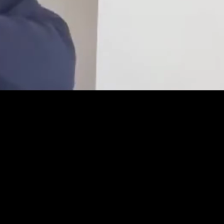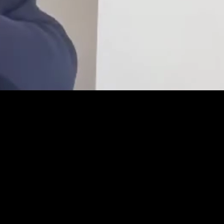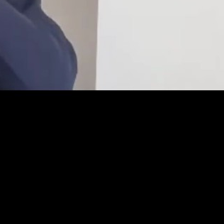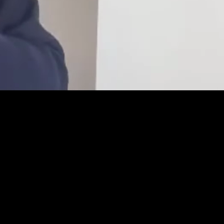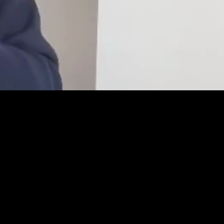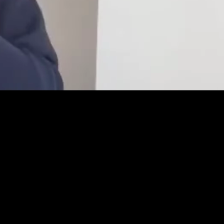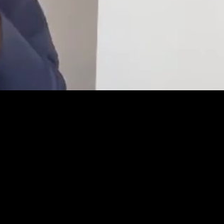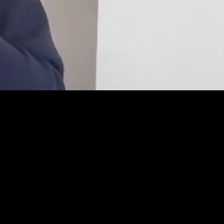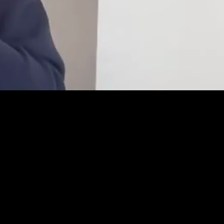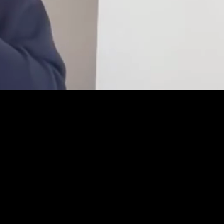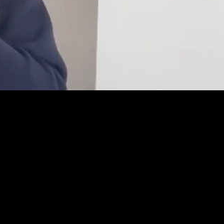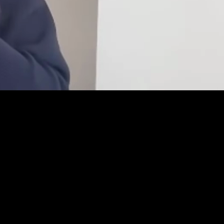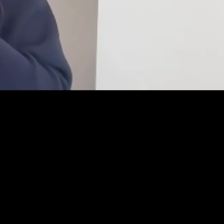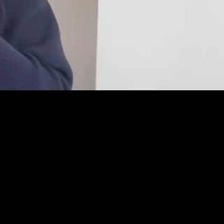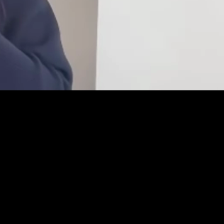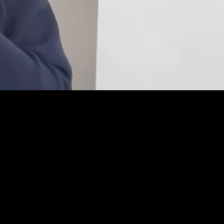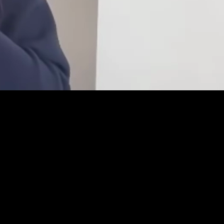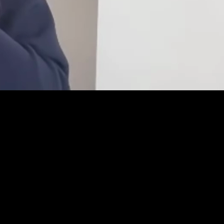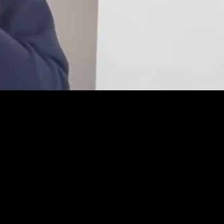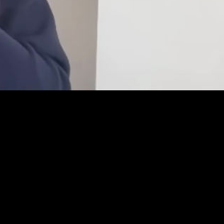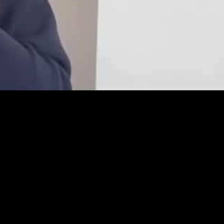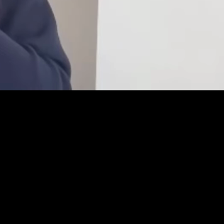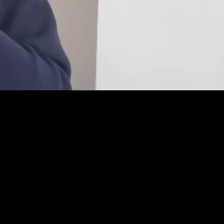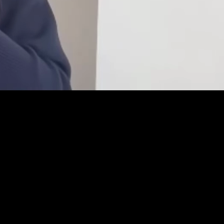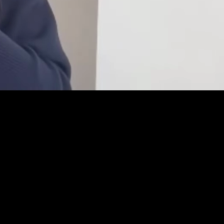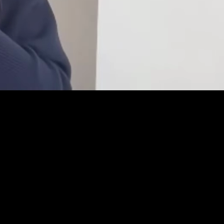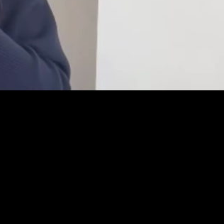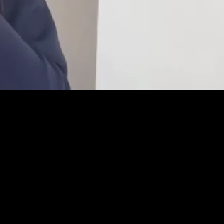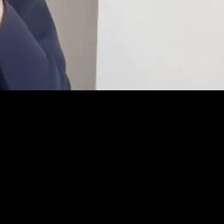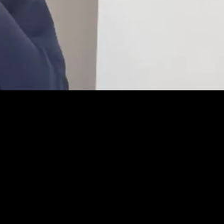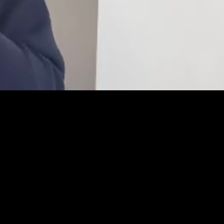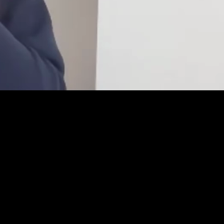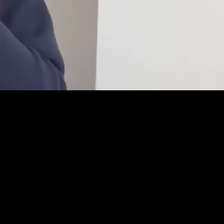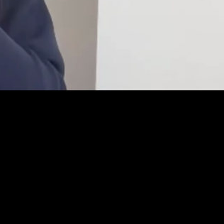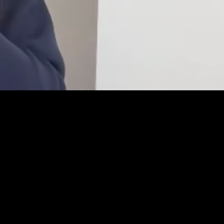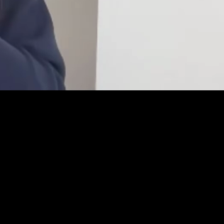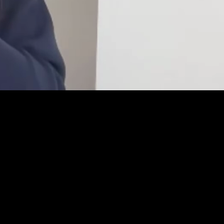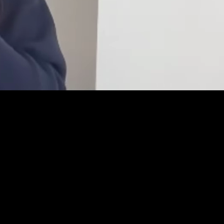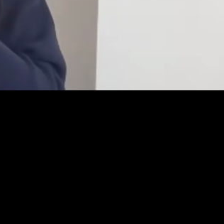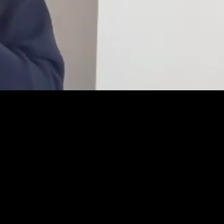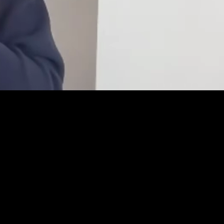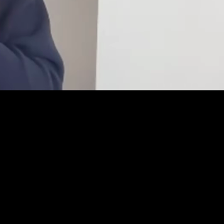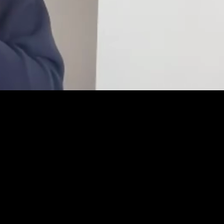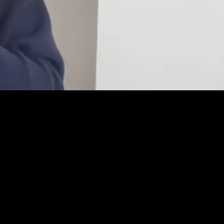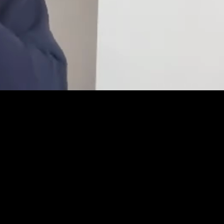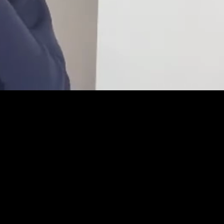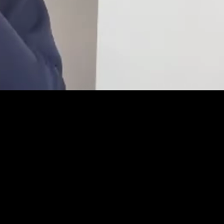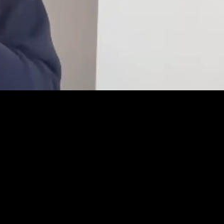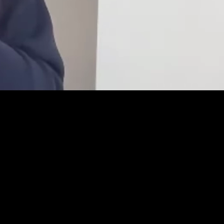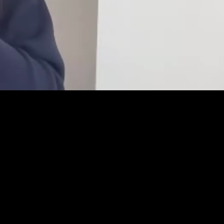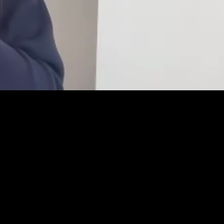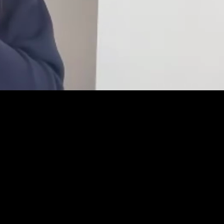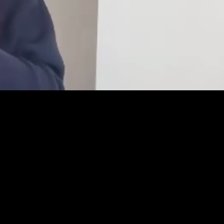You can use WordPress as a web builder. I think it's quite cheap actually, about £5 a month.